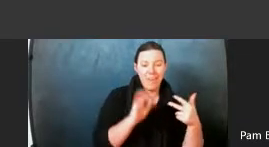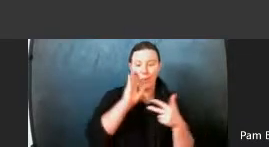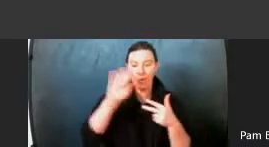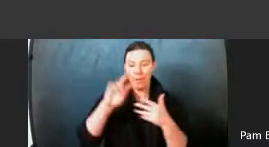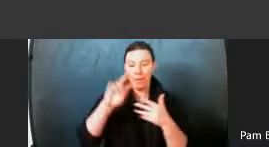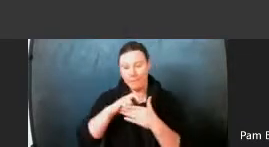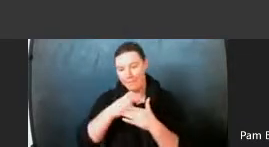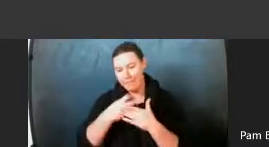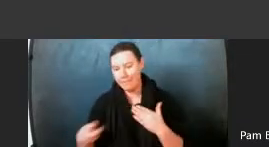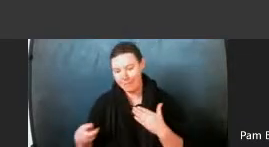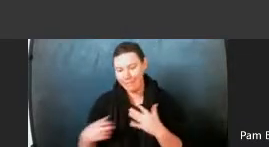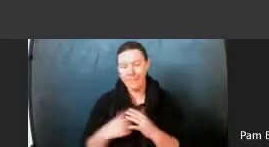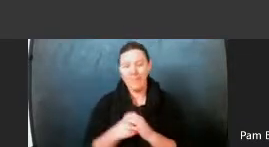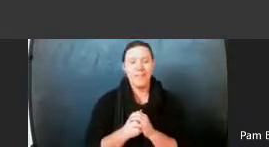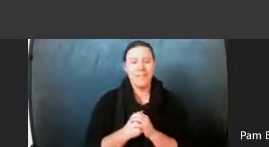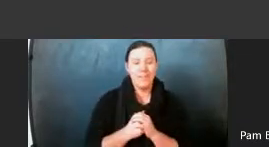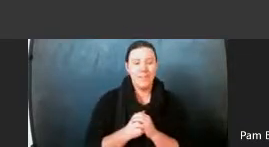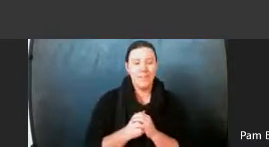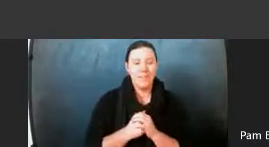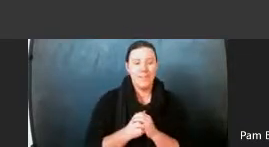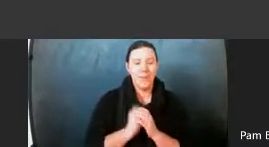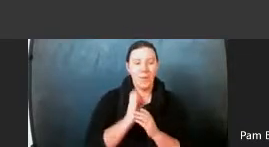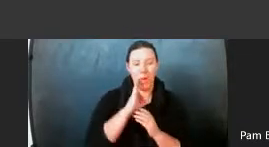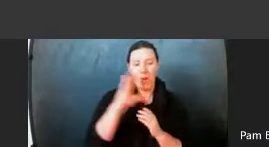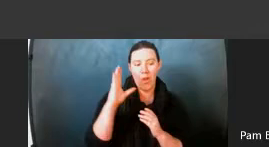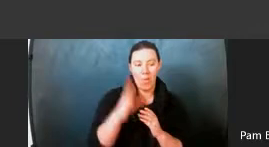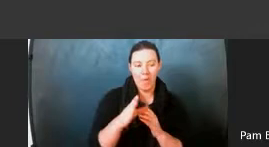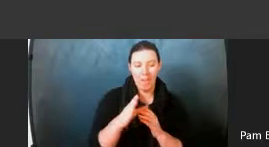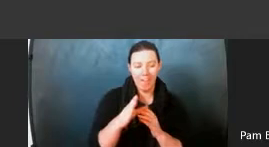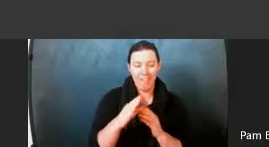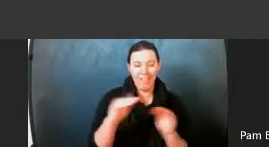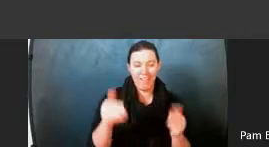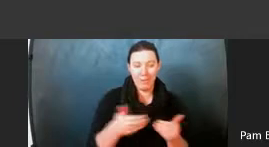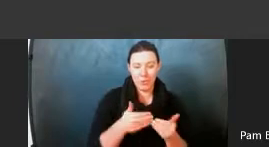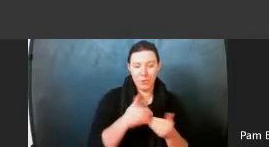I'll go ahead and introduce the facilitators today. So my name is Ashley Bell.